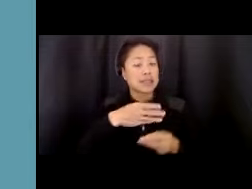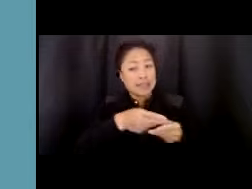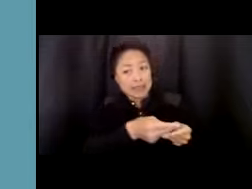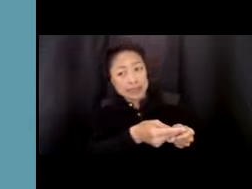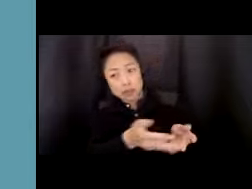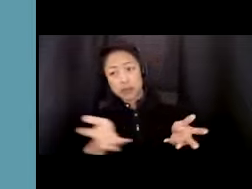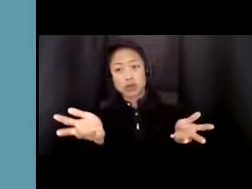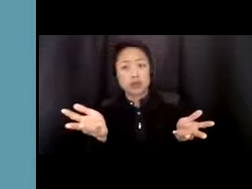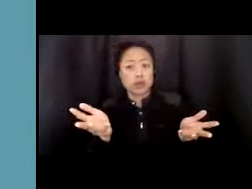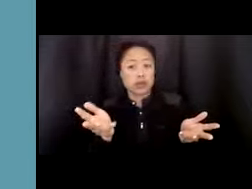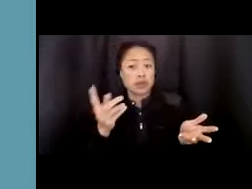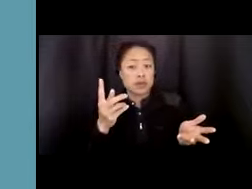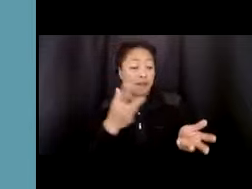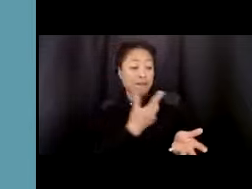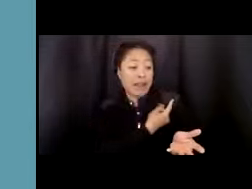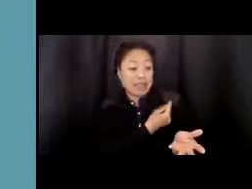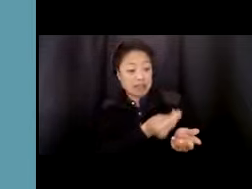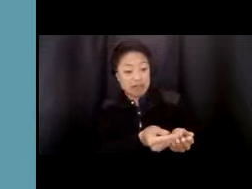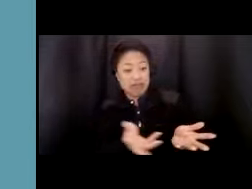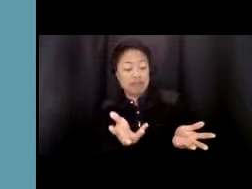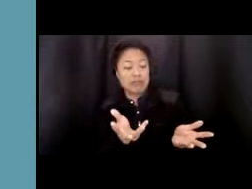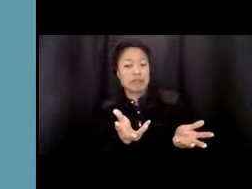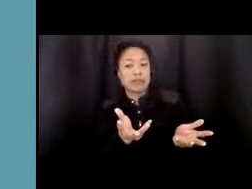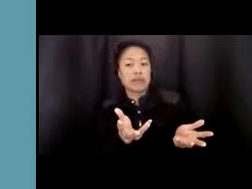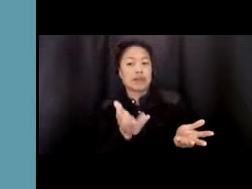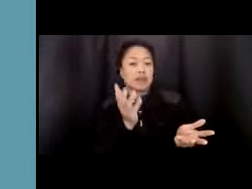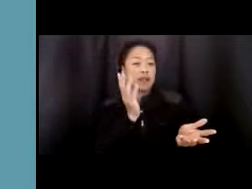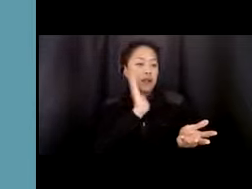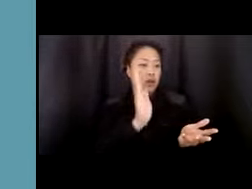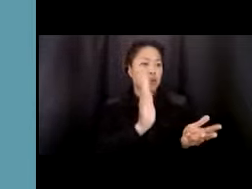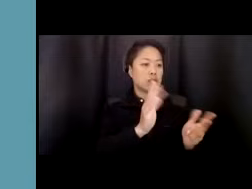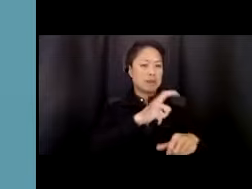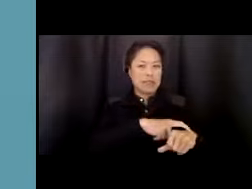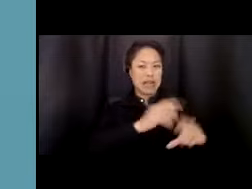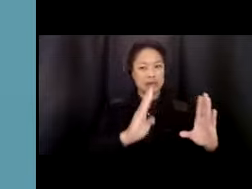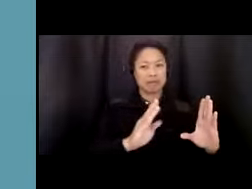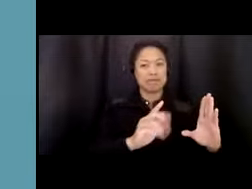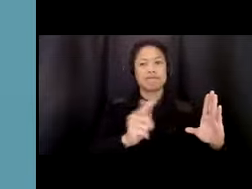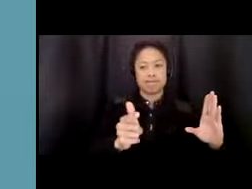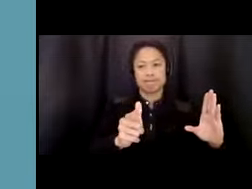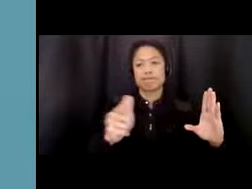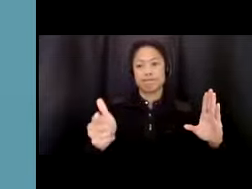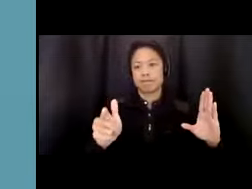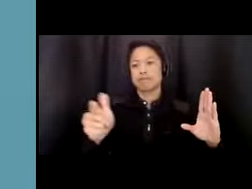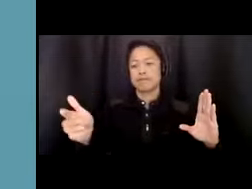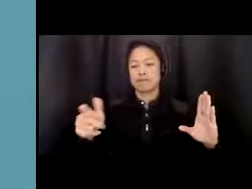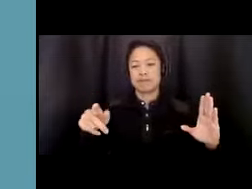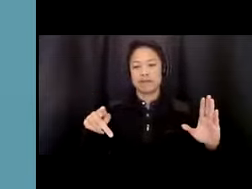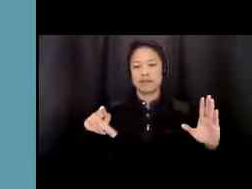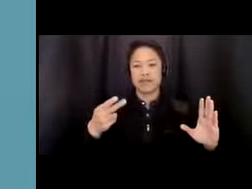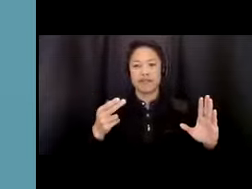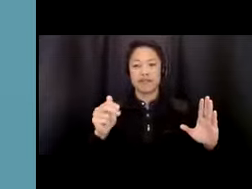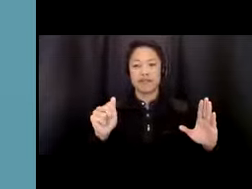COVID-19 vaccine will be done in phases. The vaccine allocation was determined by the Federal Advisory